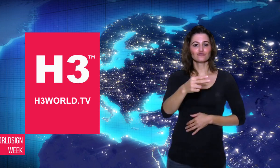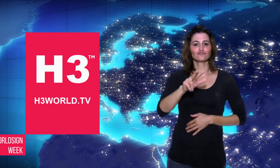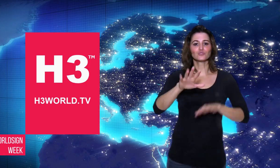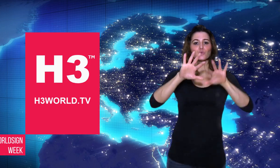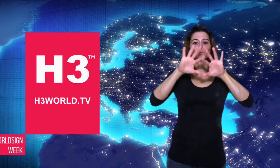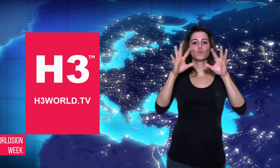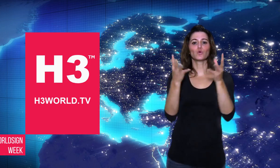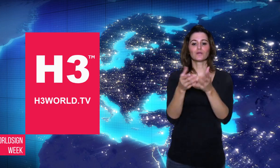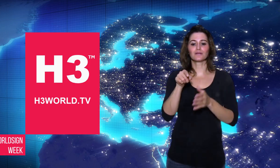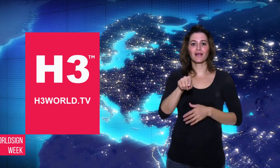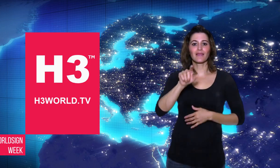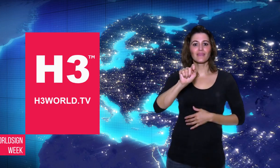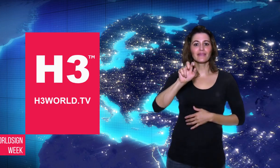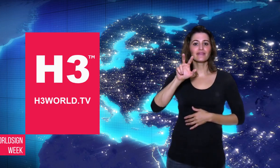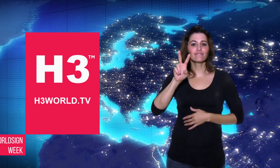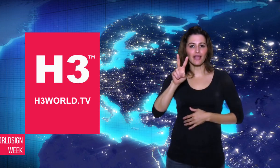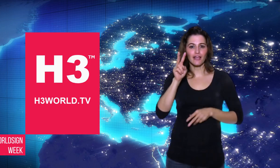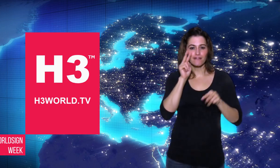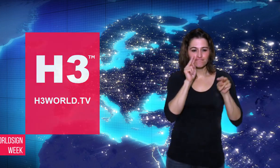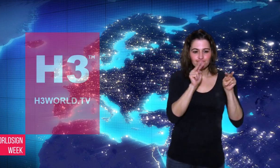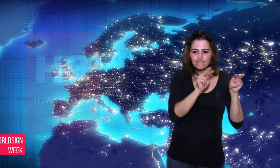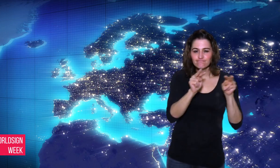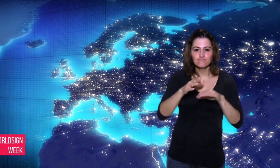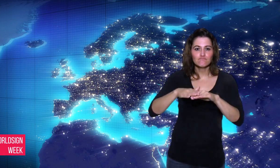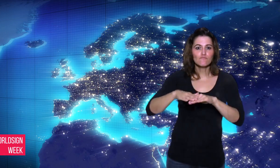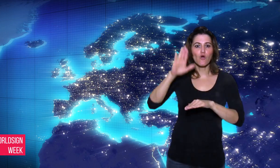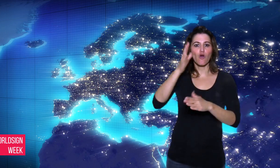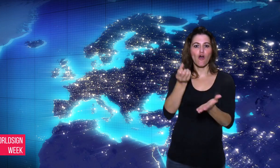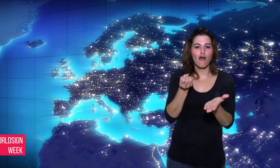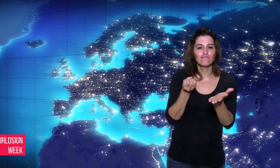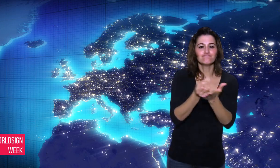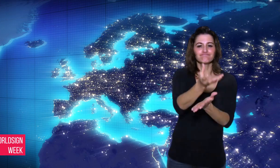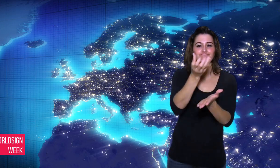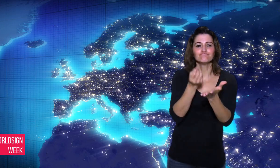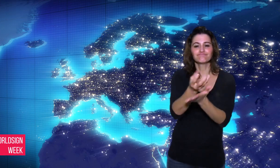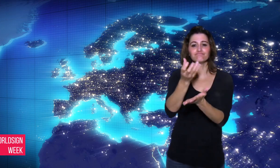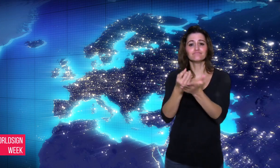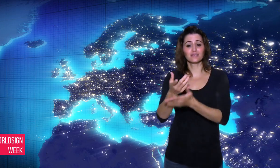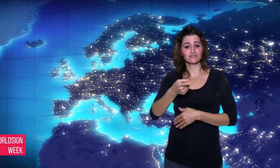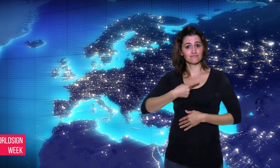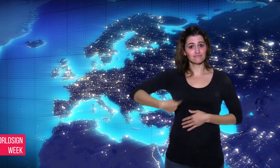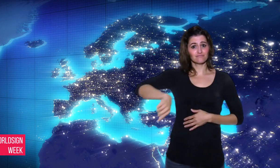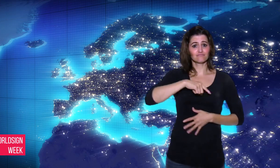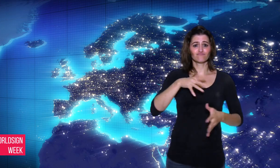visit H3WORLD.TV for more shows,